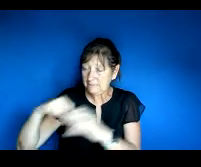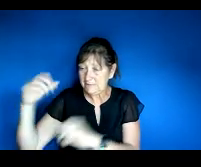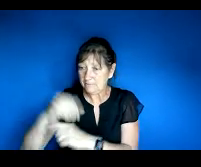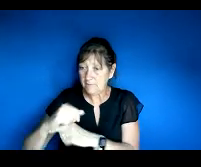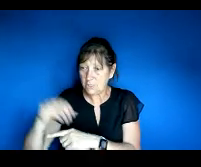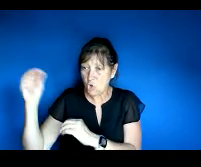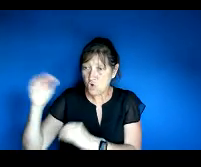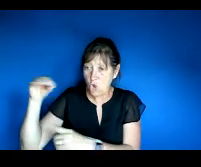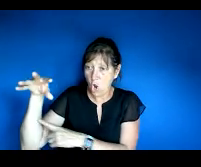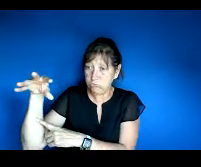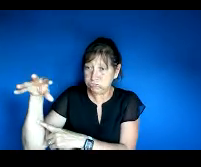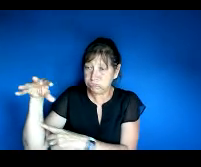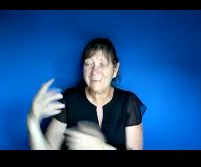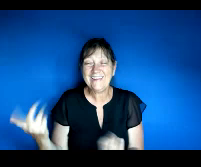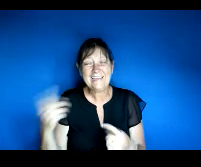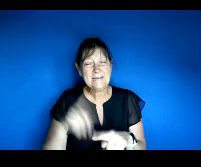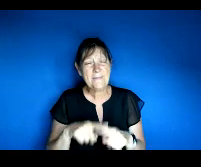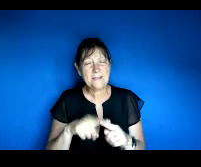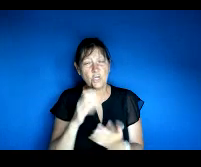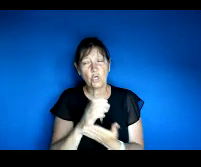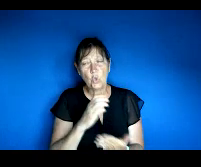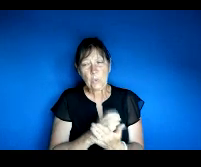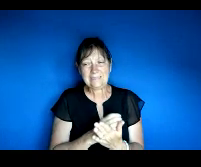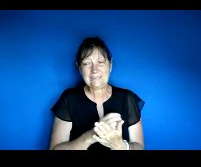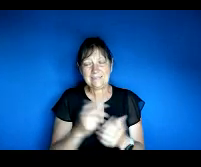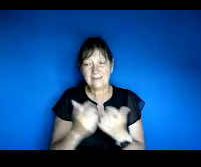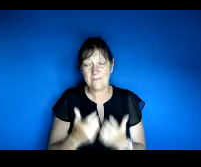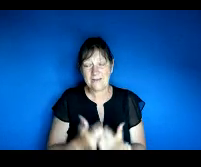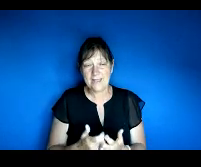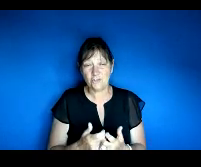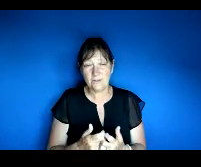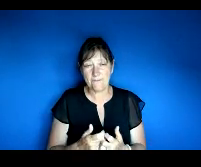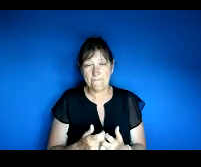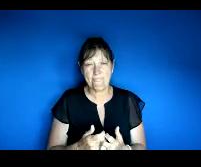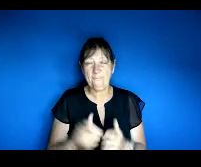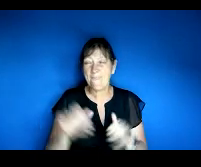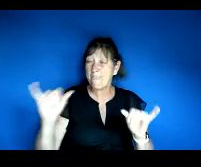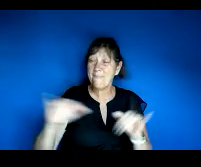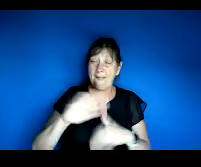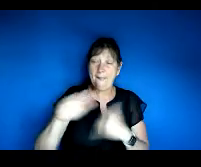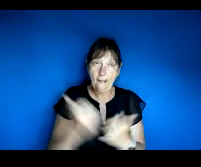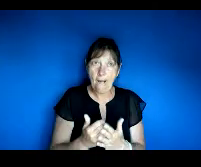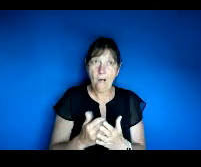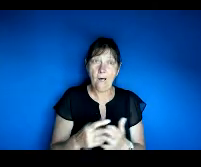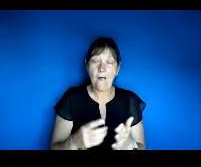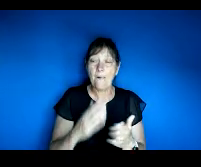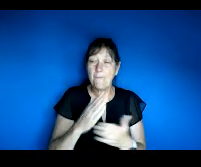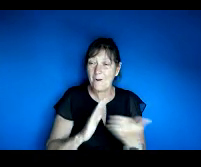depending on the nature of the course and the accommodation. But again, that's all part of the interactive process